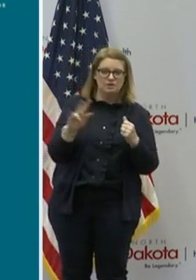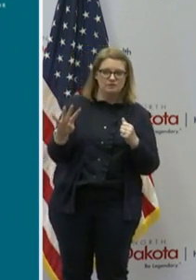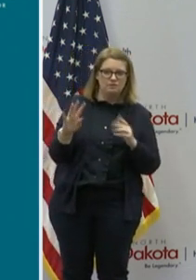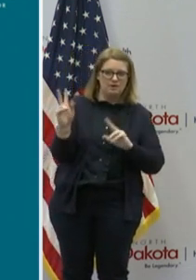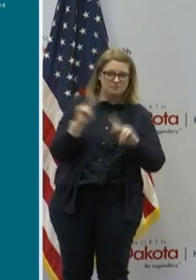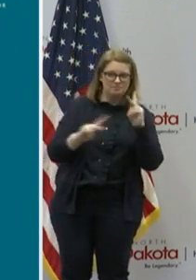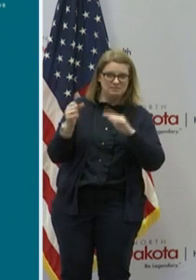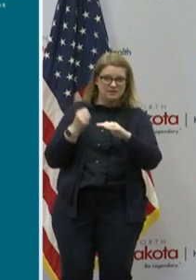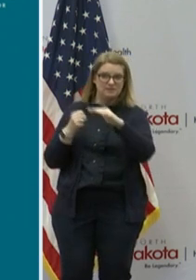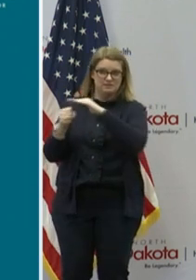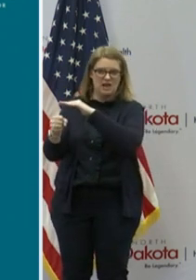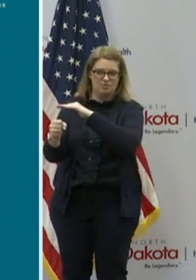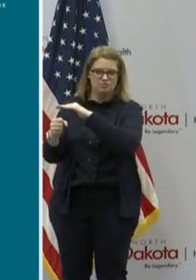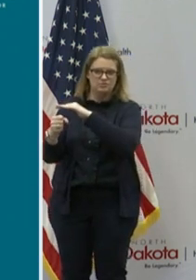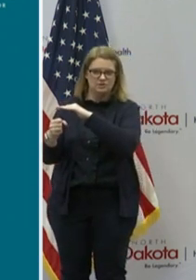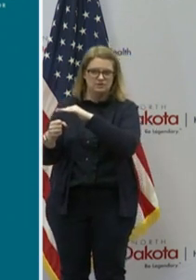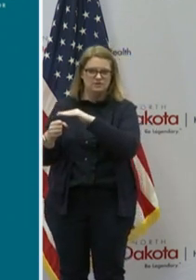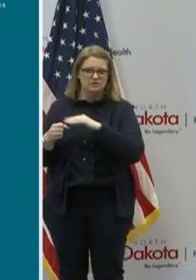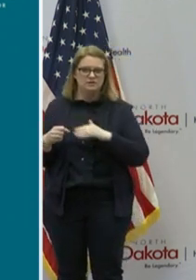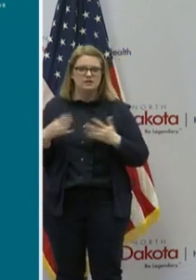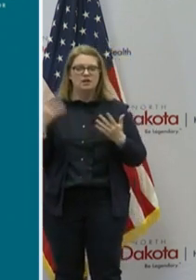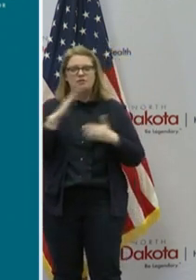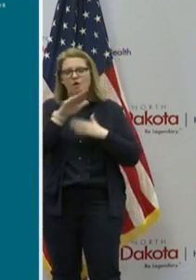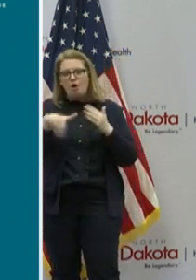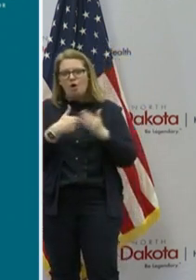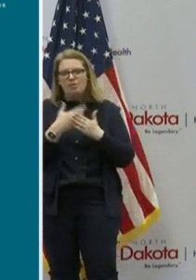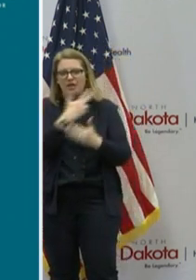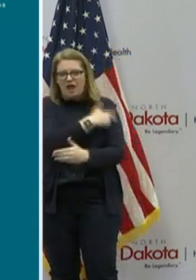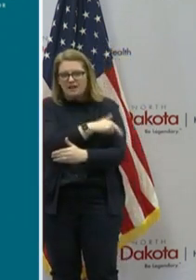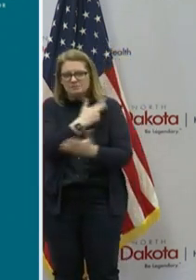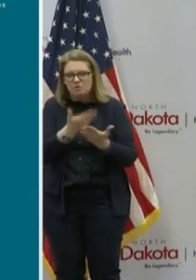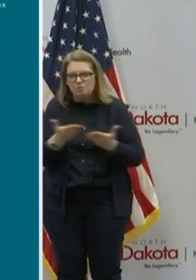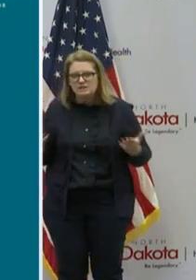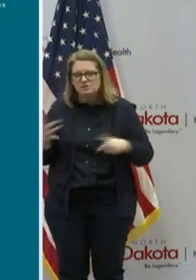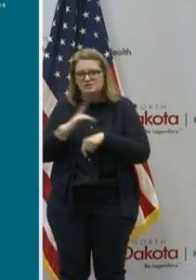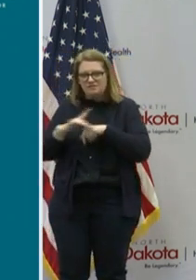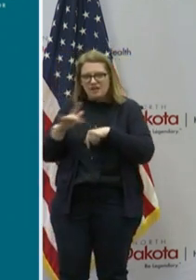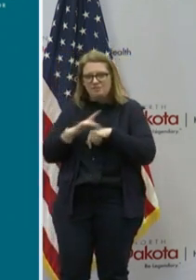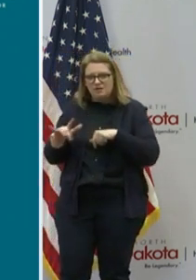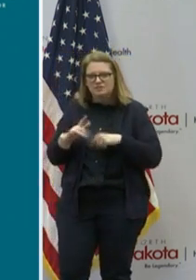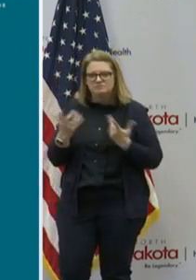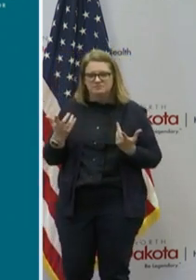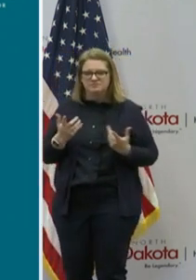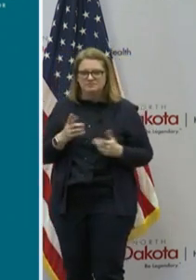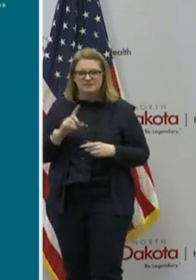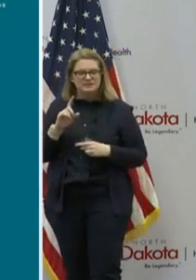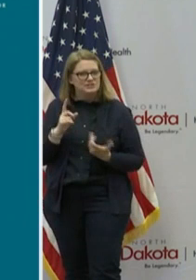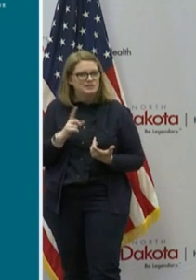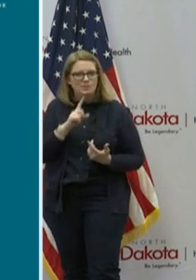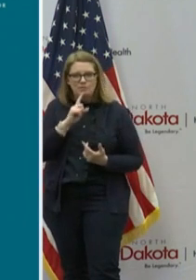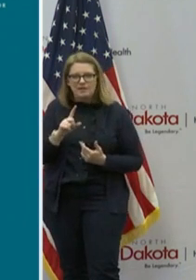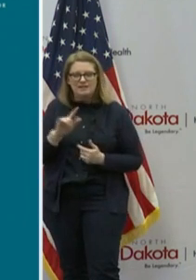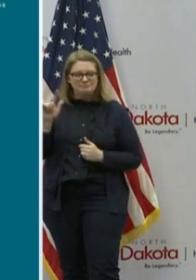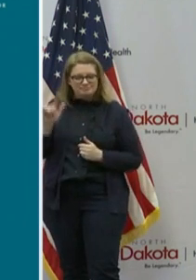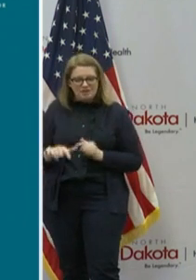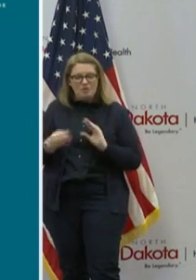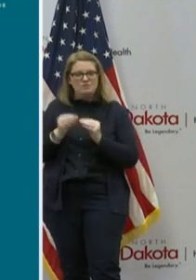ONLY SEVEN OF THOSE WERE IN ICU, AND ANYONE HOSPITALIZED, WE'RE HOPING FOR A QUICK, SPEEDY RECOVERY AND 34 PEOPLE